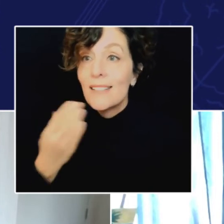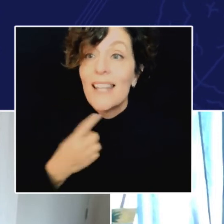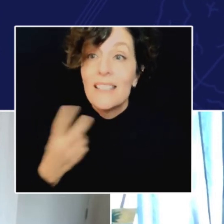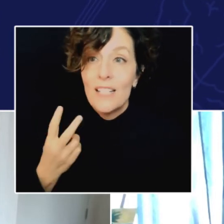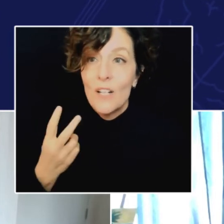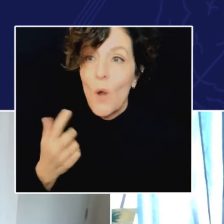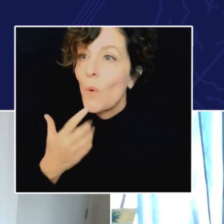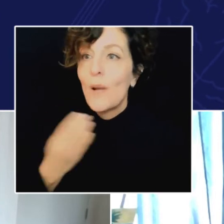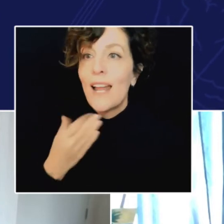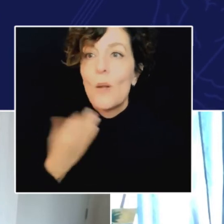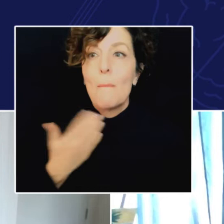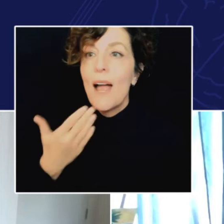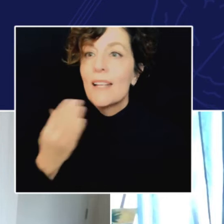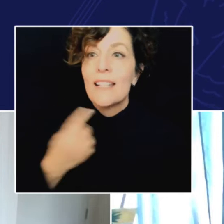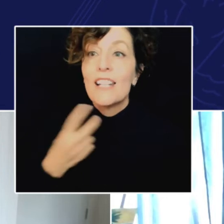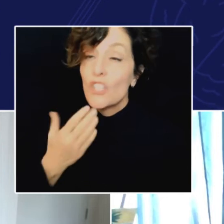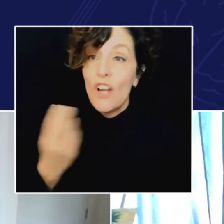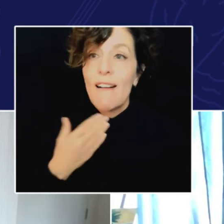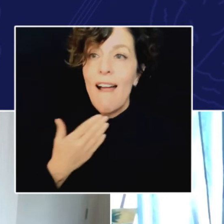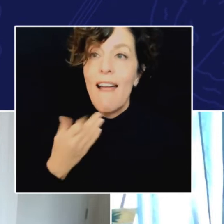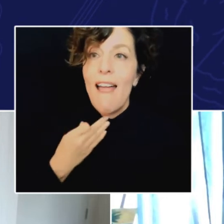So when I hear my attending [physician] talk, I have to, um,